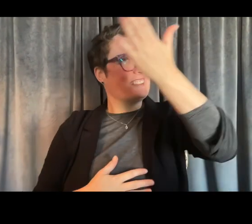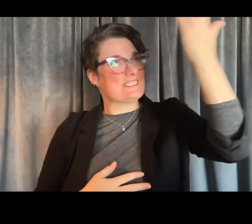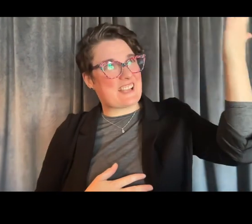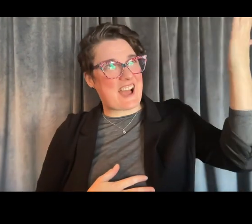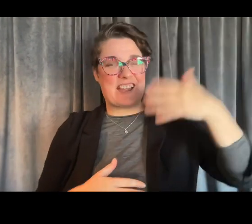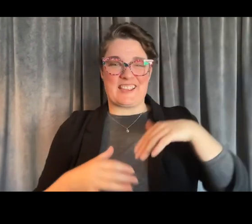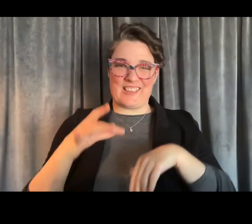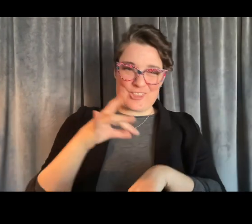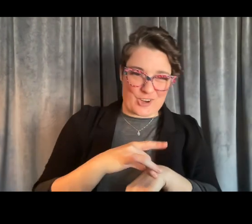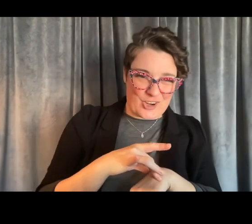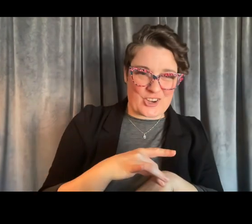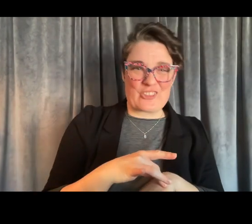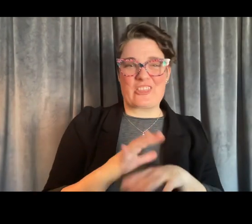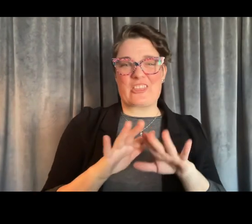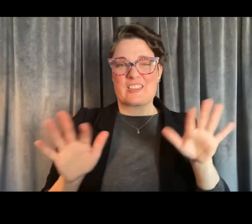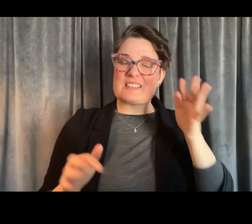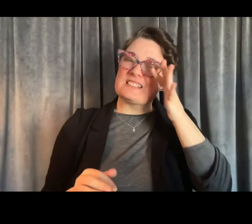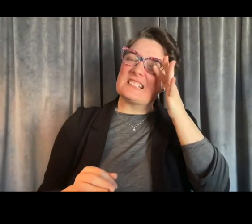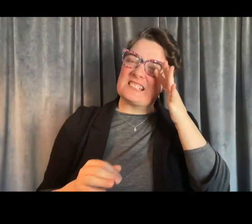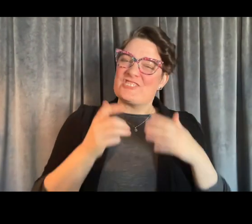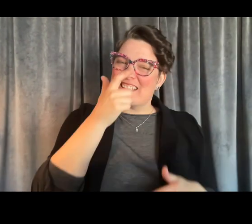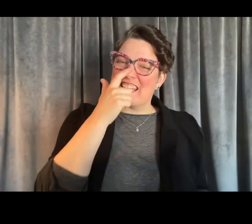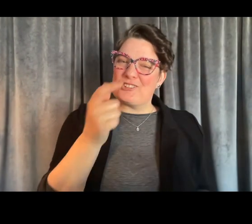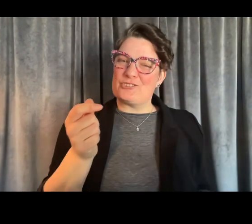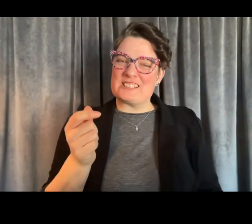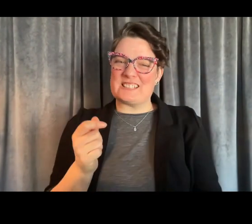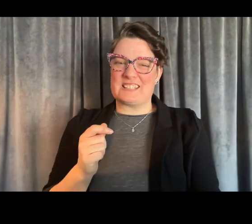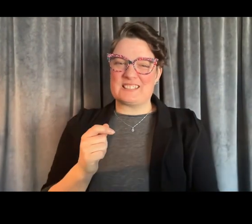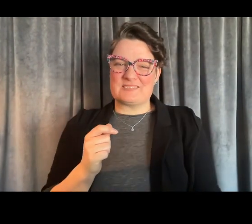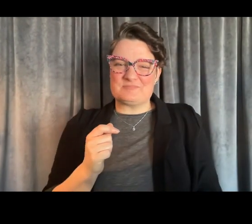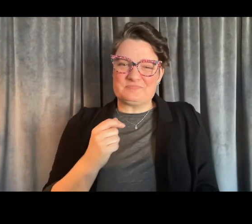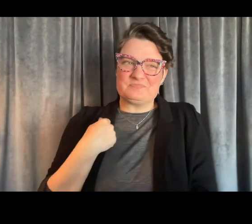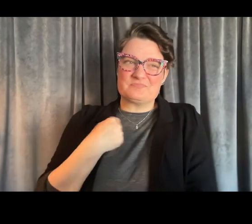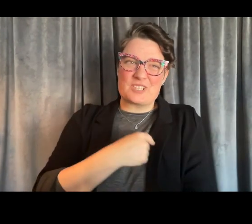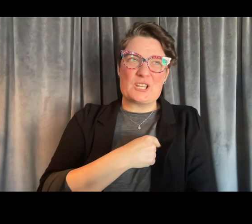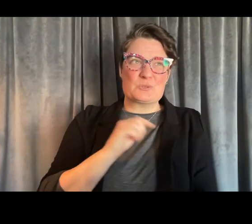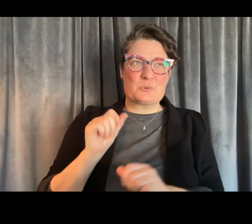And, and so it's just interesting because we trace ourselves back to these, these